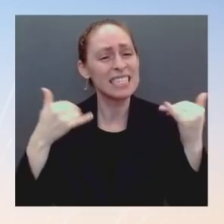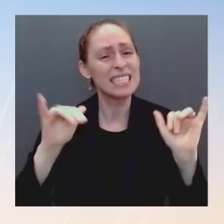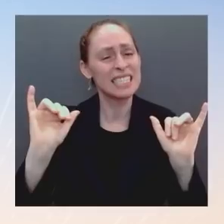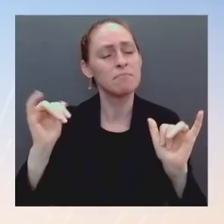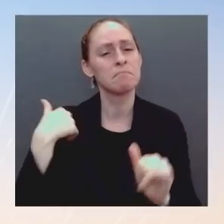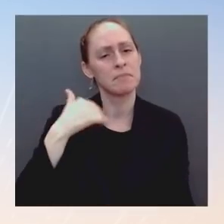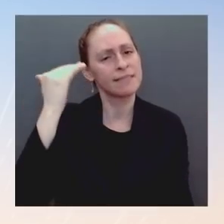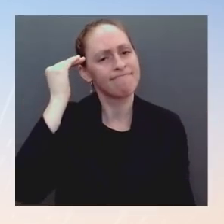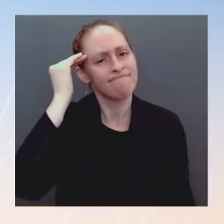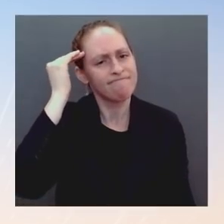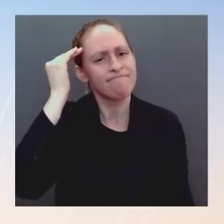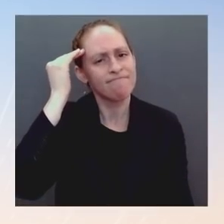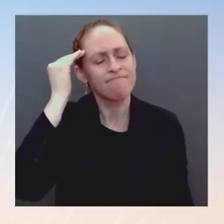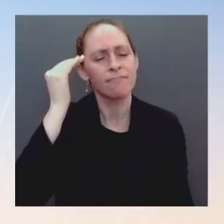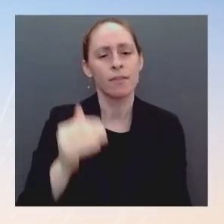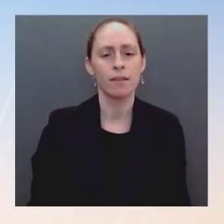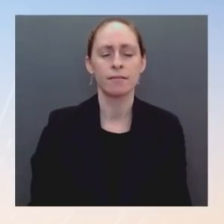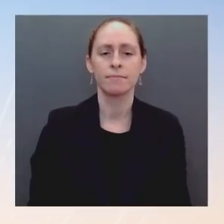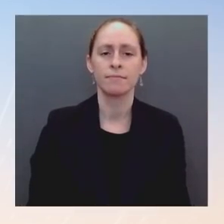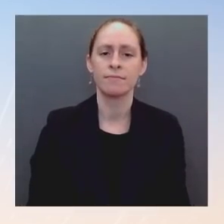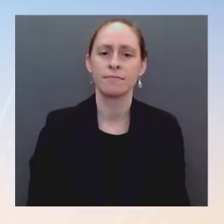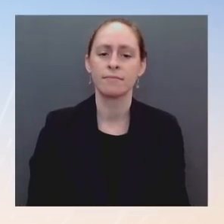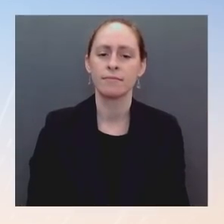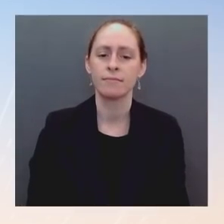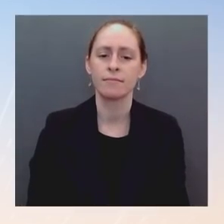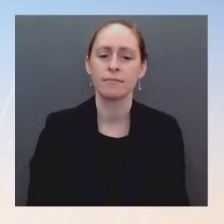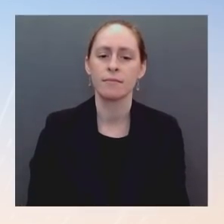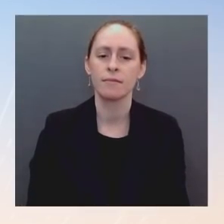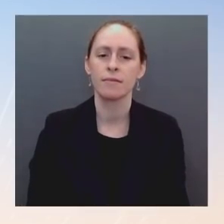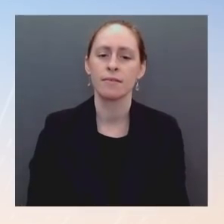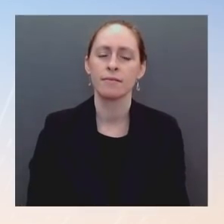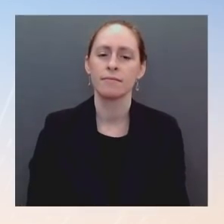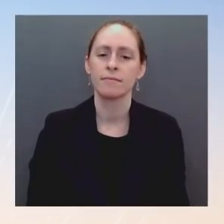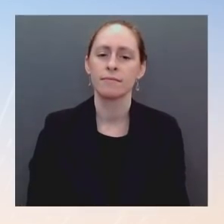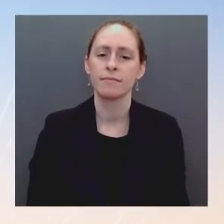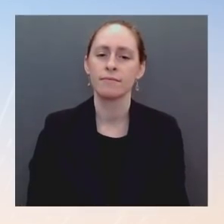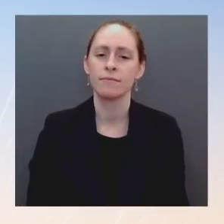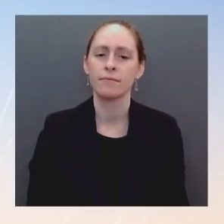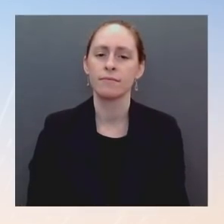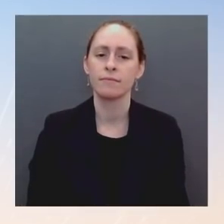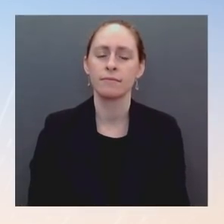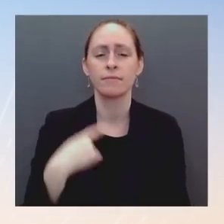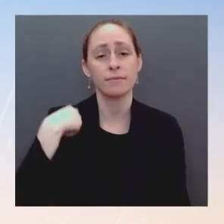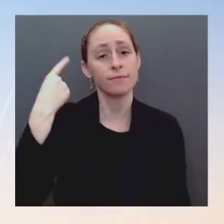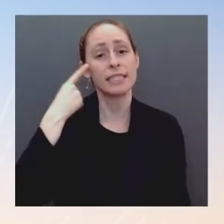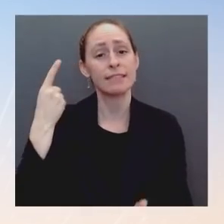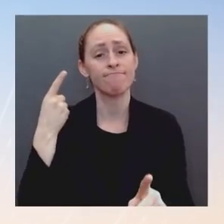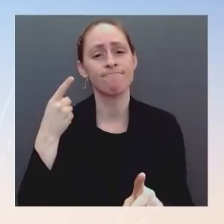maybe it's a -- maybe it's the use of words -- that we have a range of tools that we had -- did not have a year ago. Right?